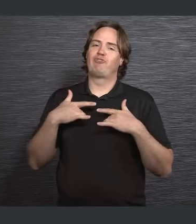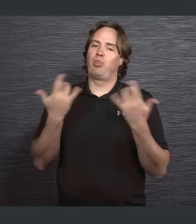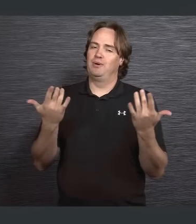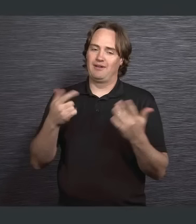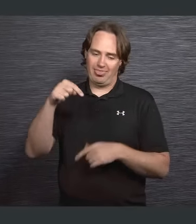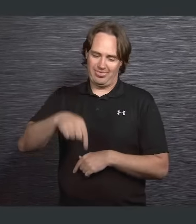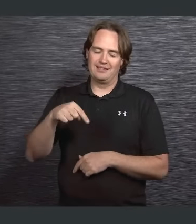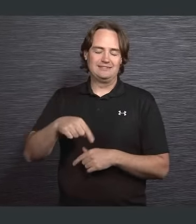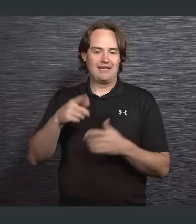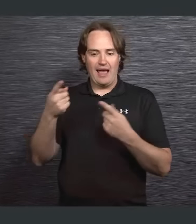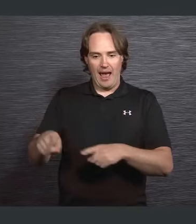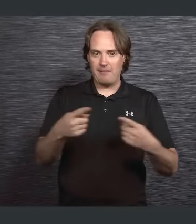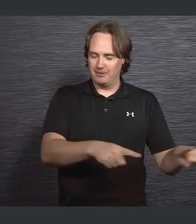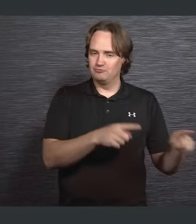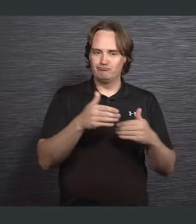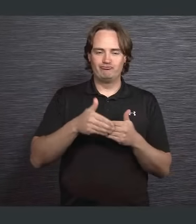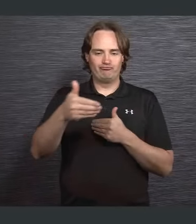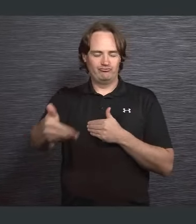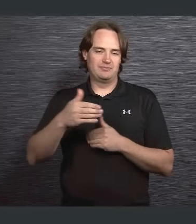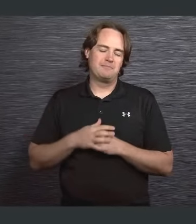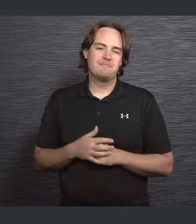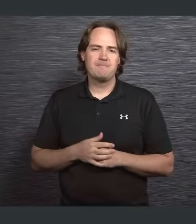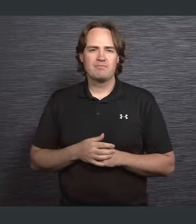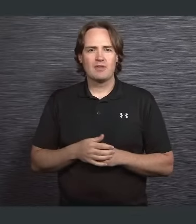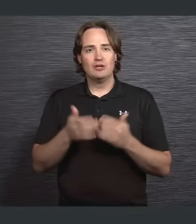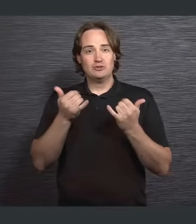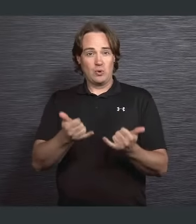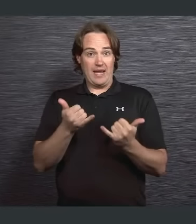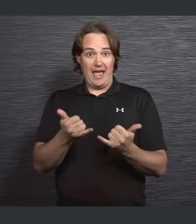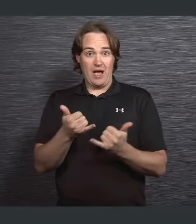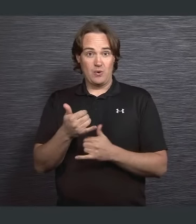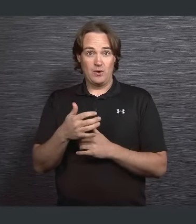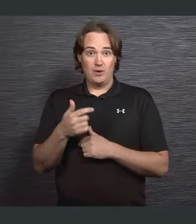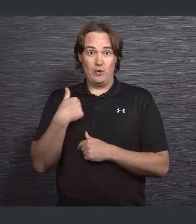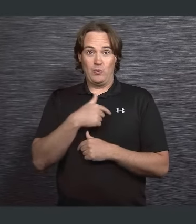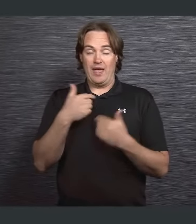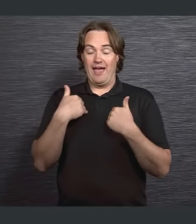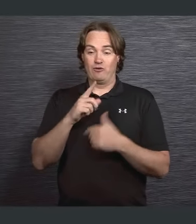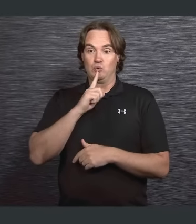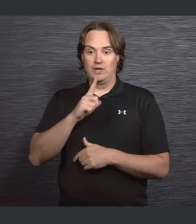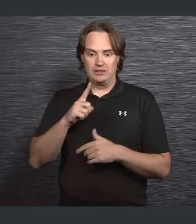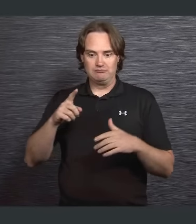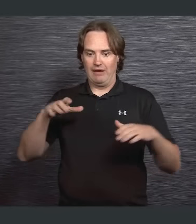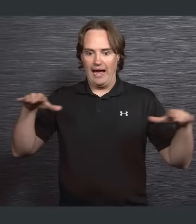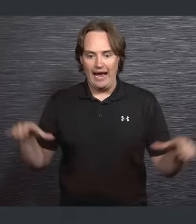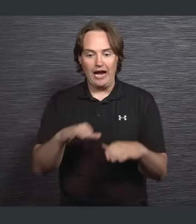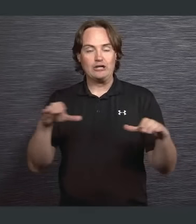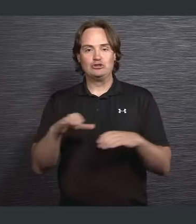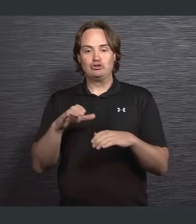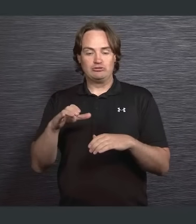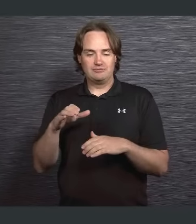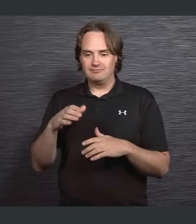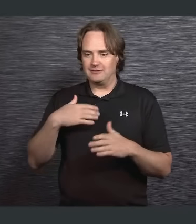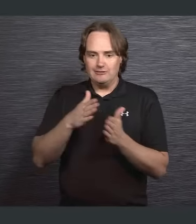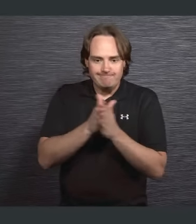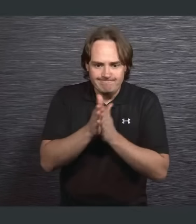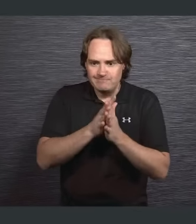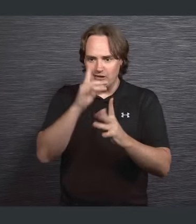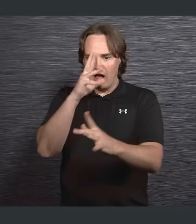the genre is heading. Now, we've got an incredible action adventure based on "Gran Turismo", which we